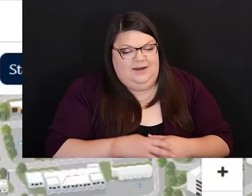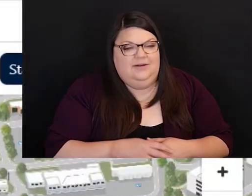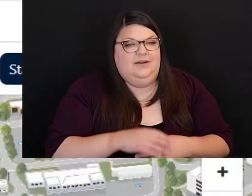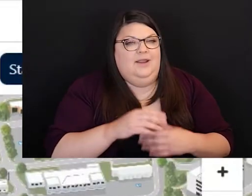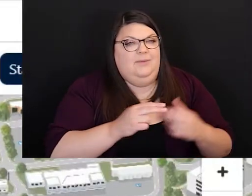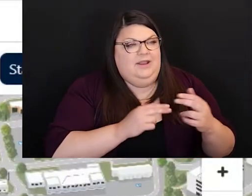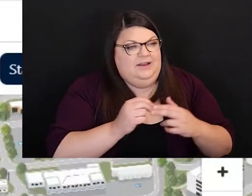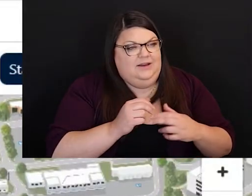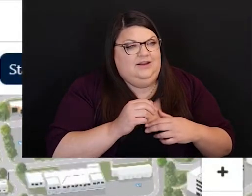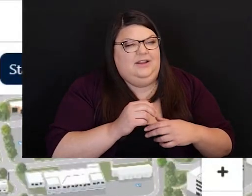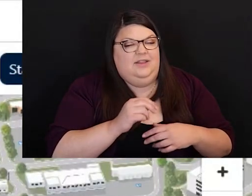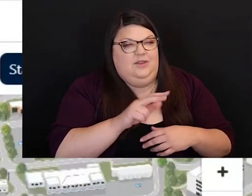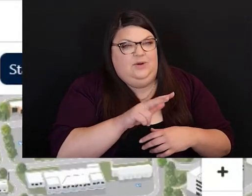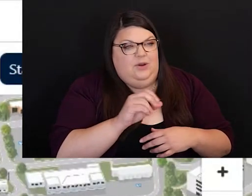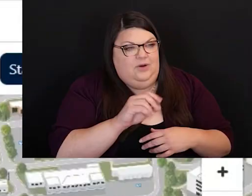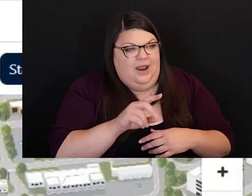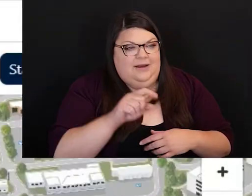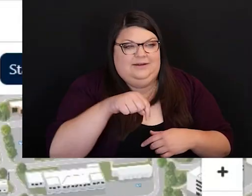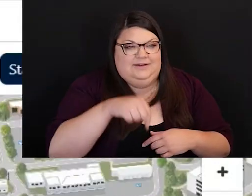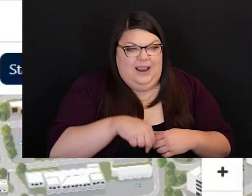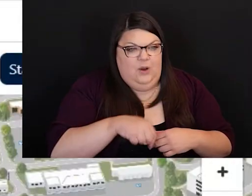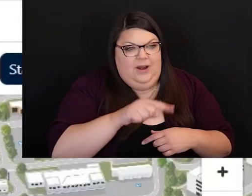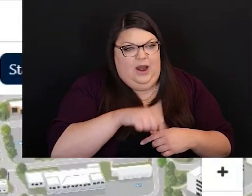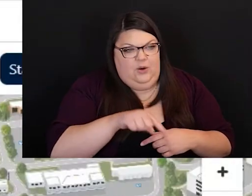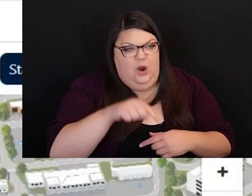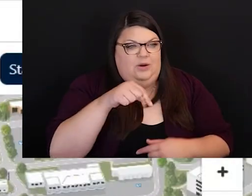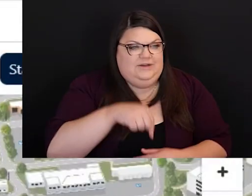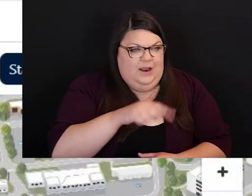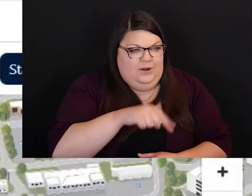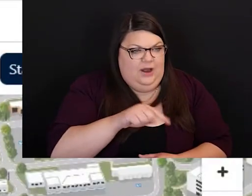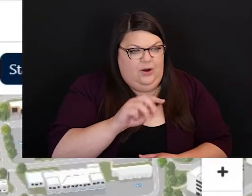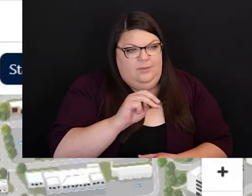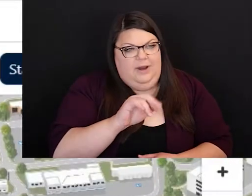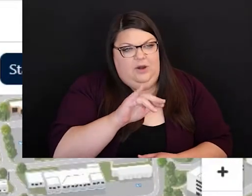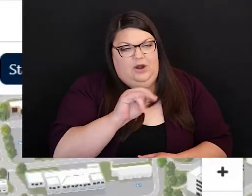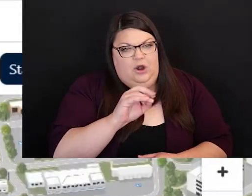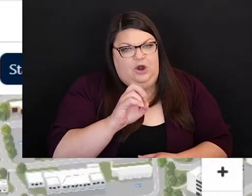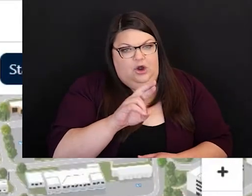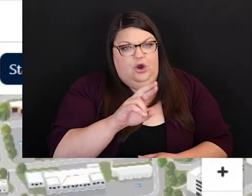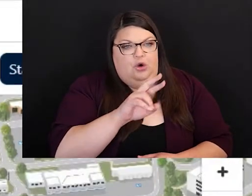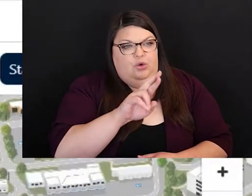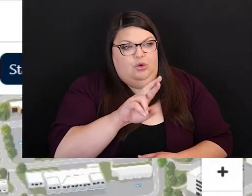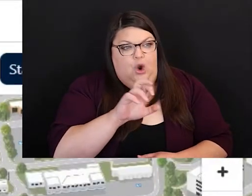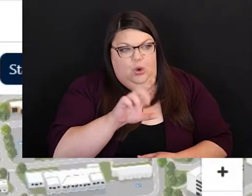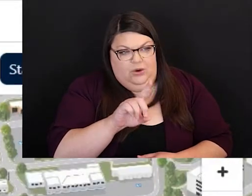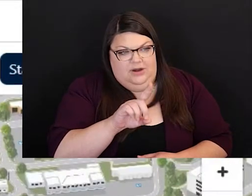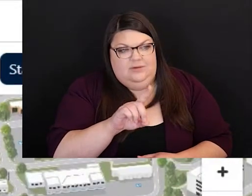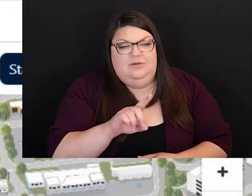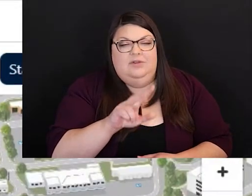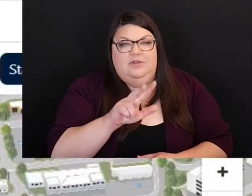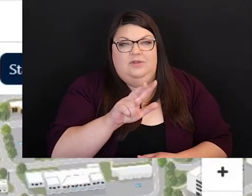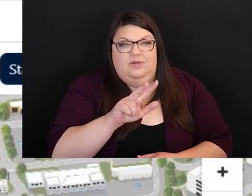JPL Building 300- Down arrow. JPL Building- Down arrow. Mariner Road, 35.6 meters ahead and to the right.